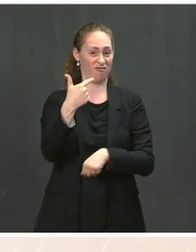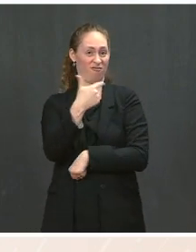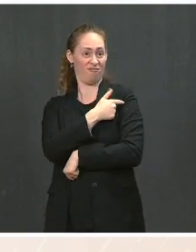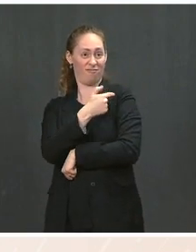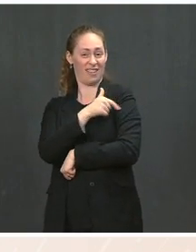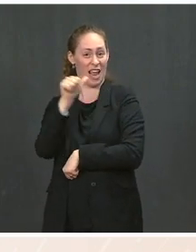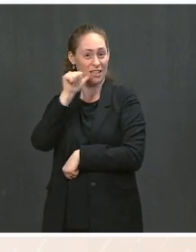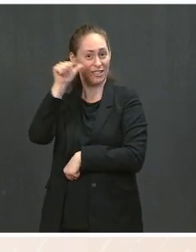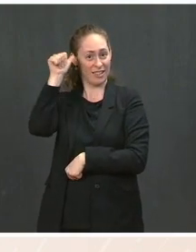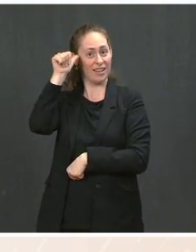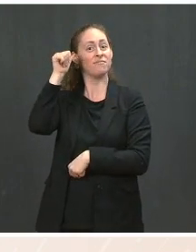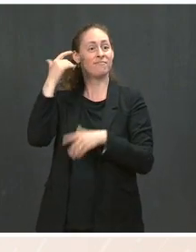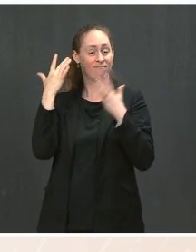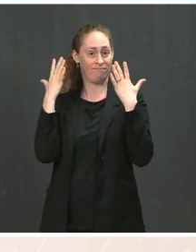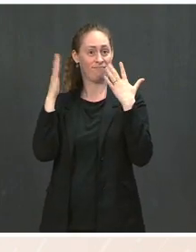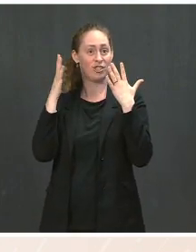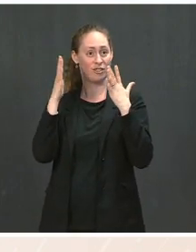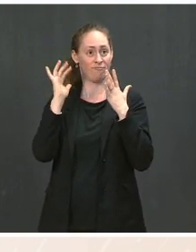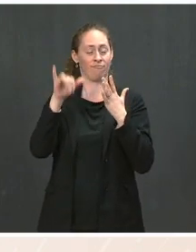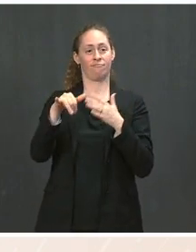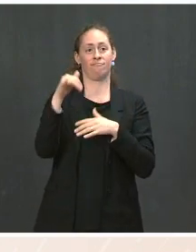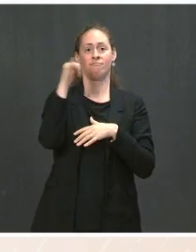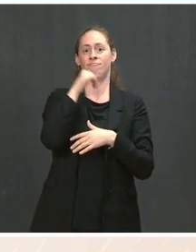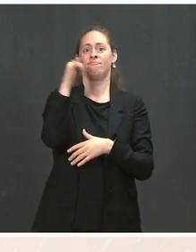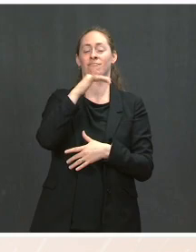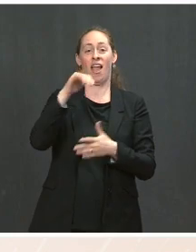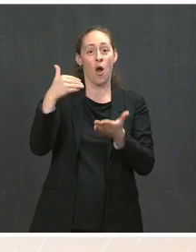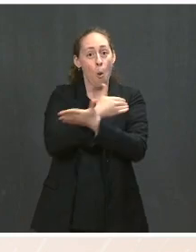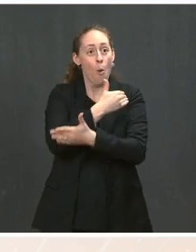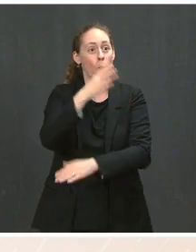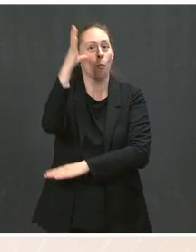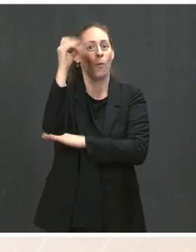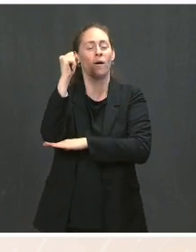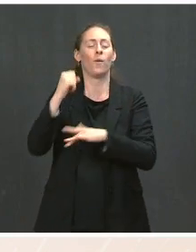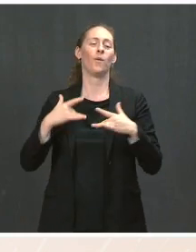This is a new Thursday record. So certainly a step -- a good -- a piece of good news.